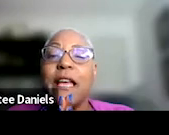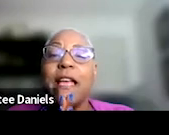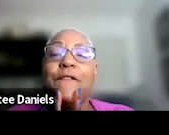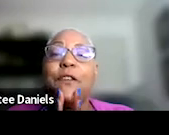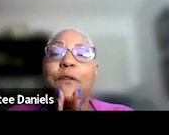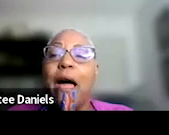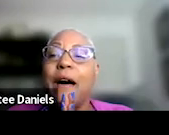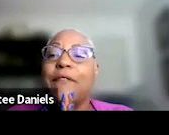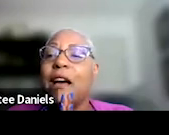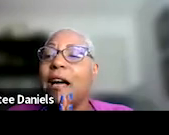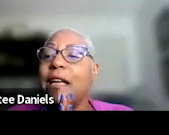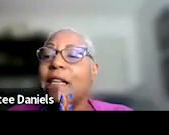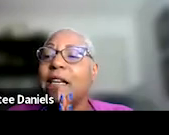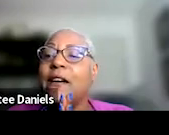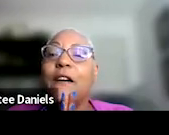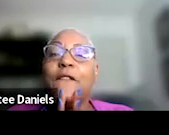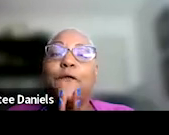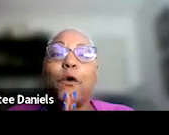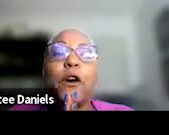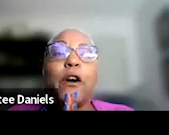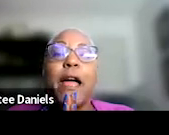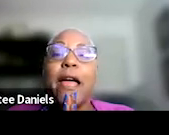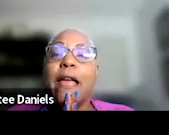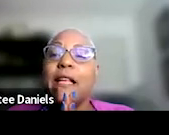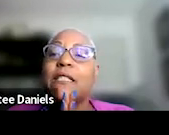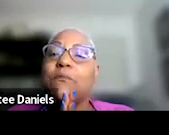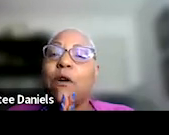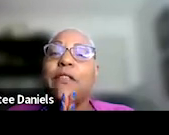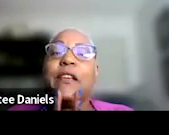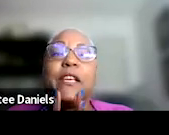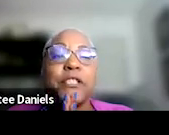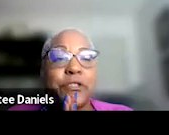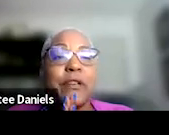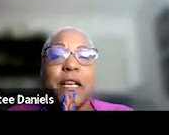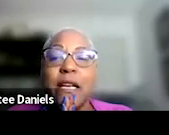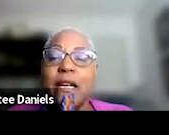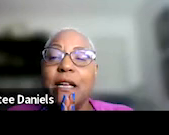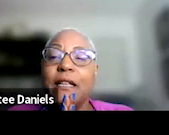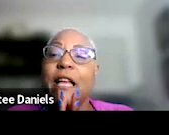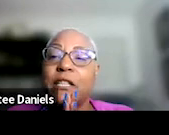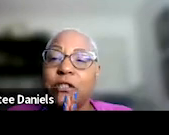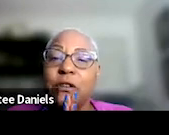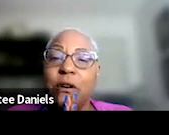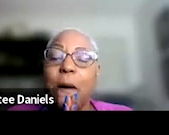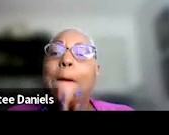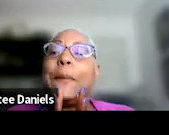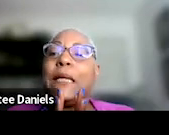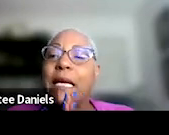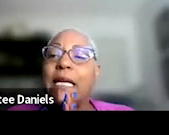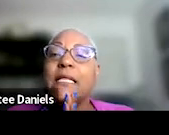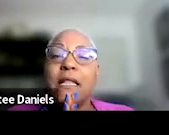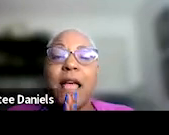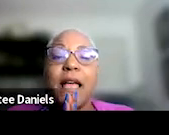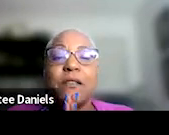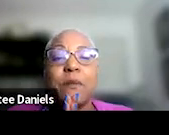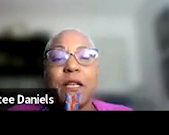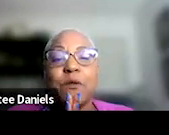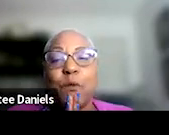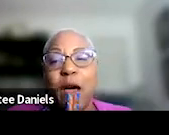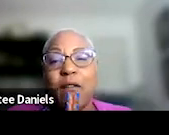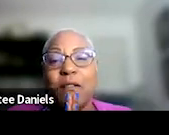today, if you have an idea for a It's More Than History lecture, please send that to me as well.